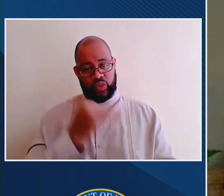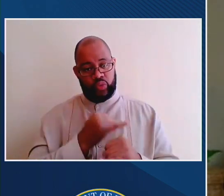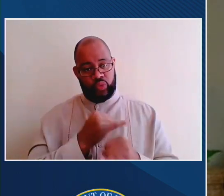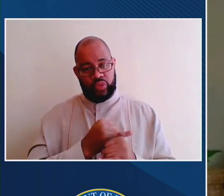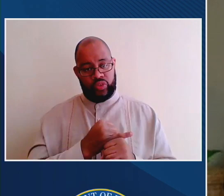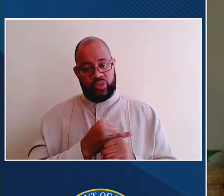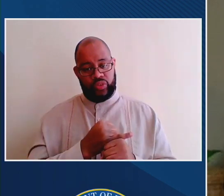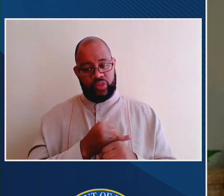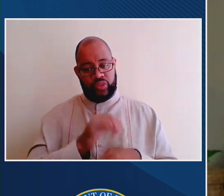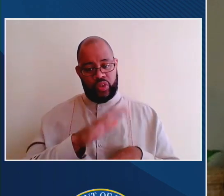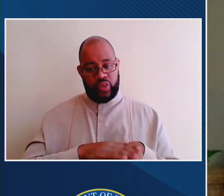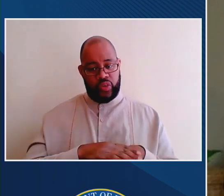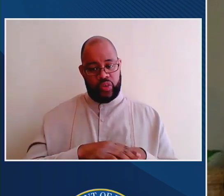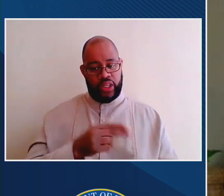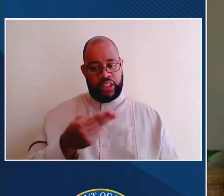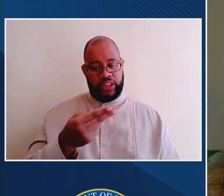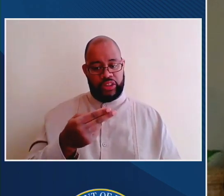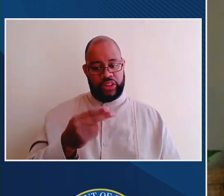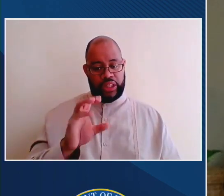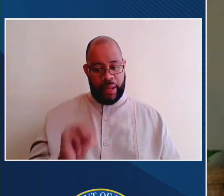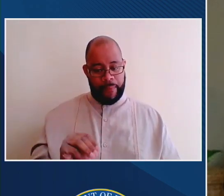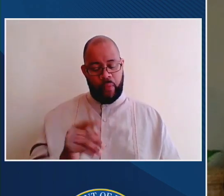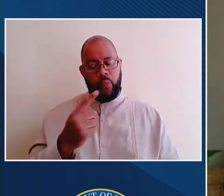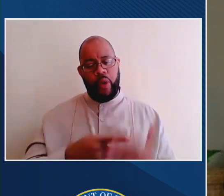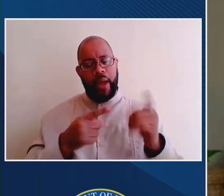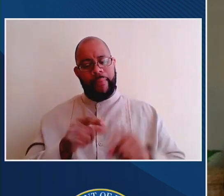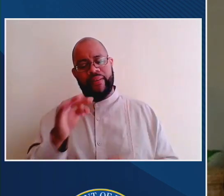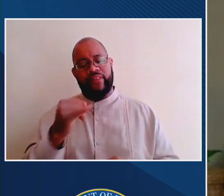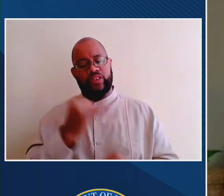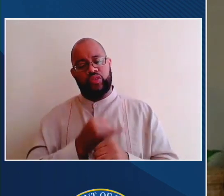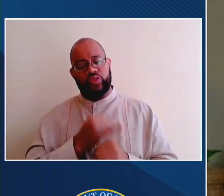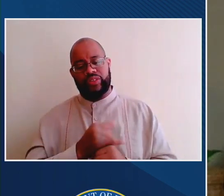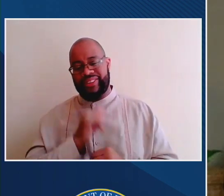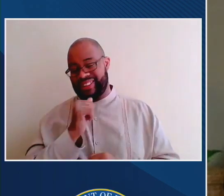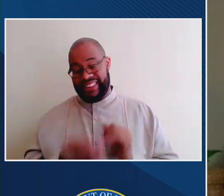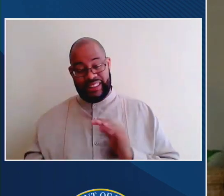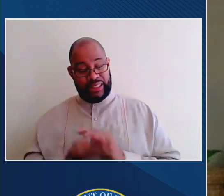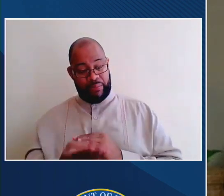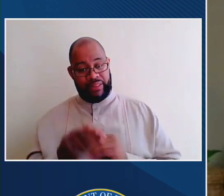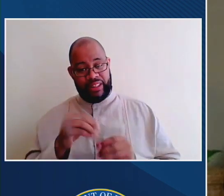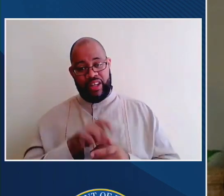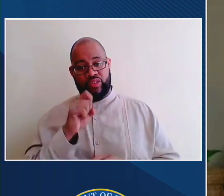What happens if the institution fails to submit within the 180 day period, the